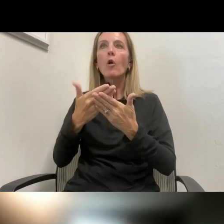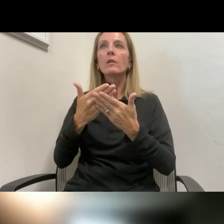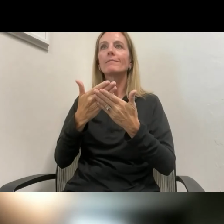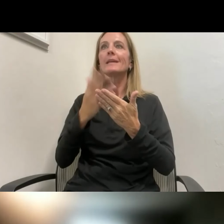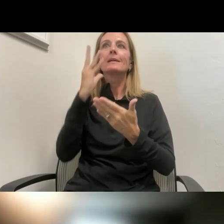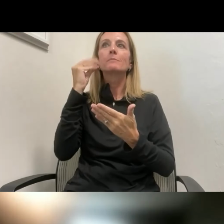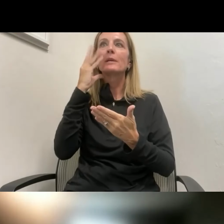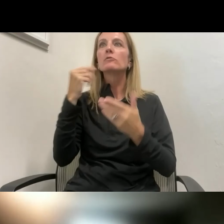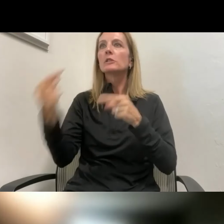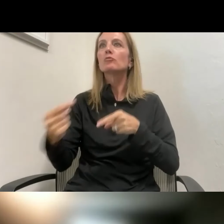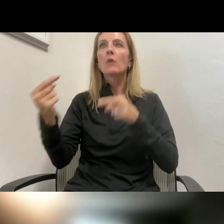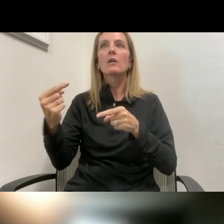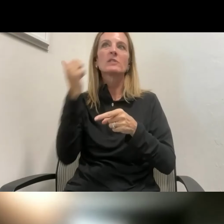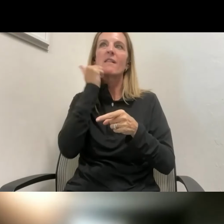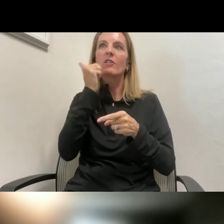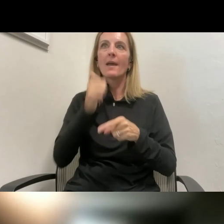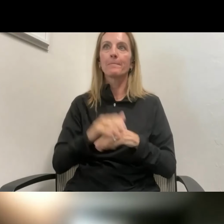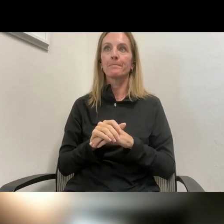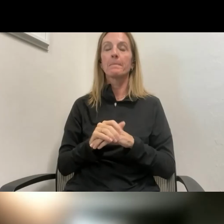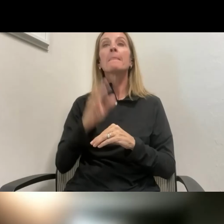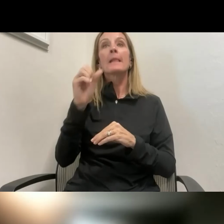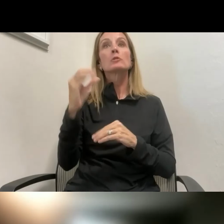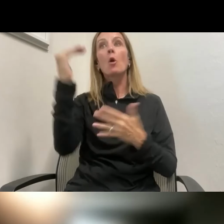We move into this thing called a collective agreement. How are we going to be together